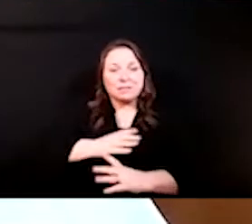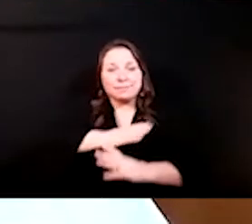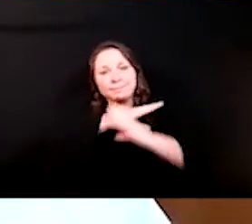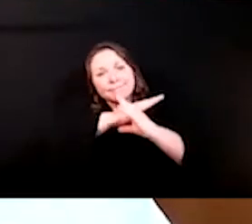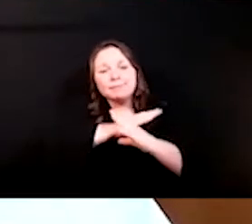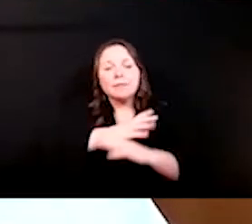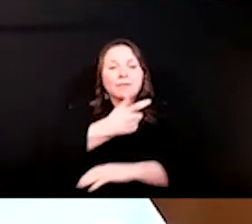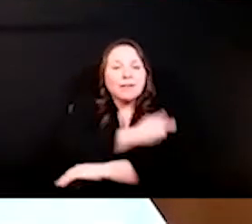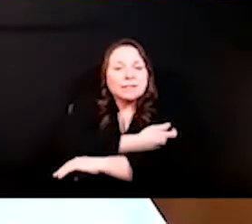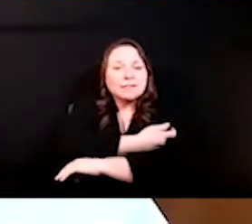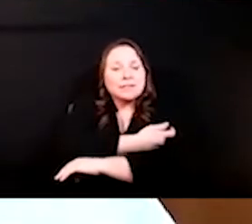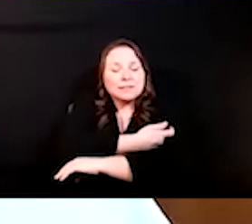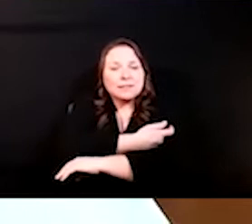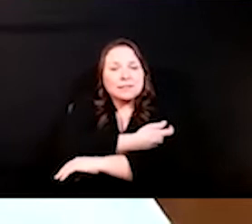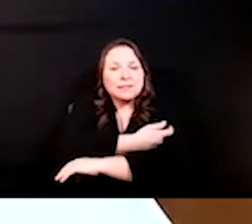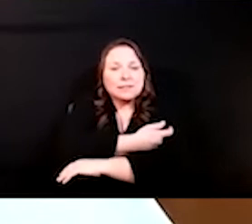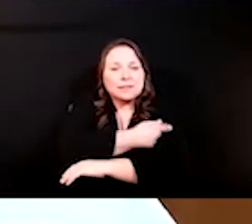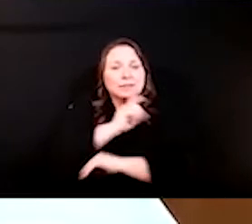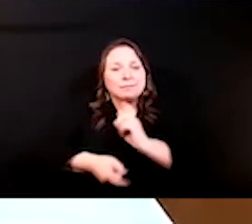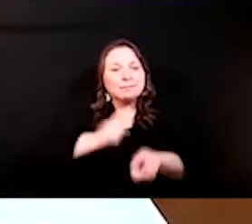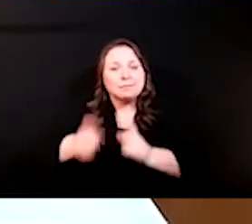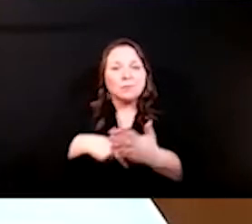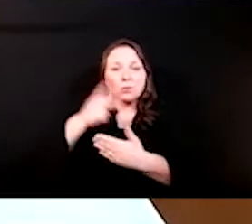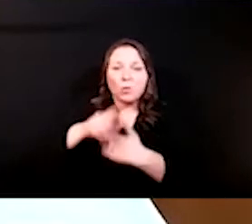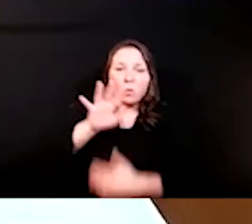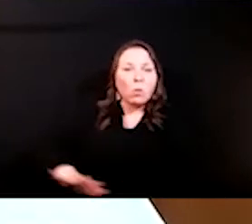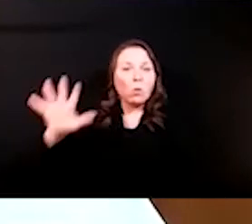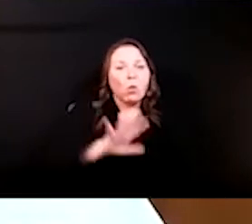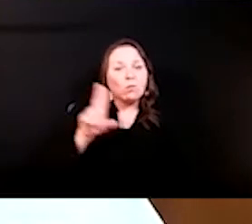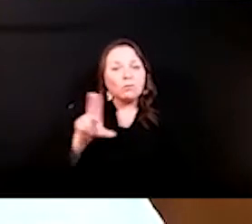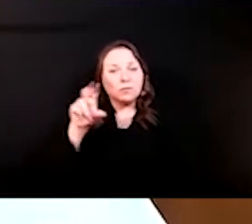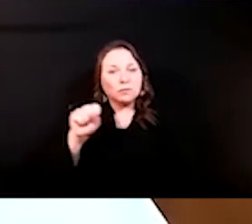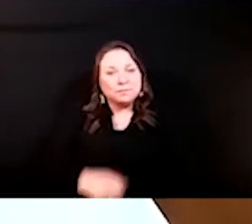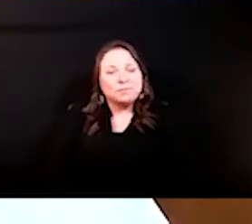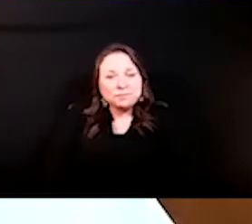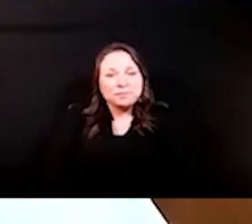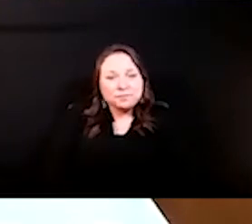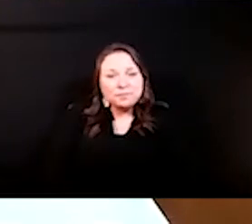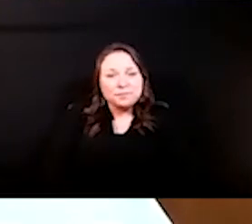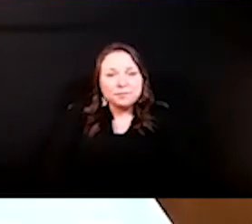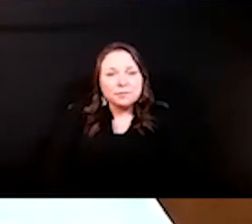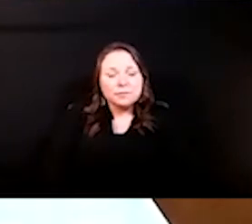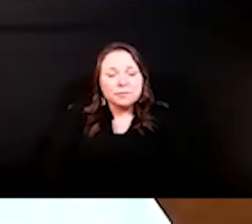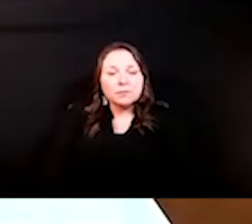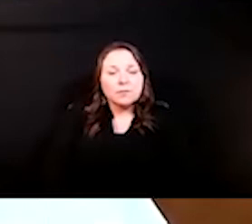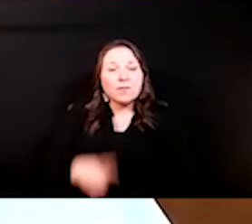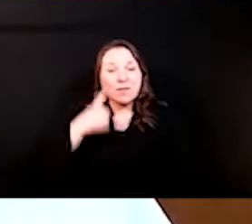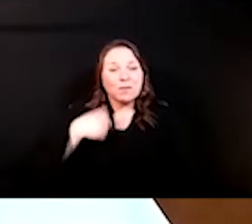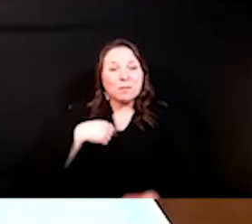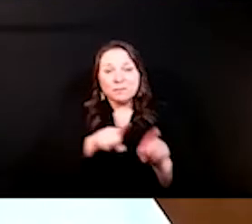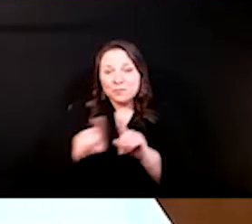IT'S ACTUALLY DISRUPTED VACCINATION PROGRAMS ACROSS THE 50 STATES. TO ME, WHAT'S